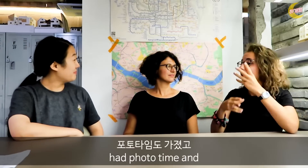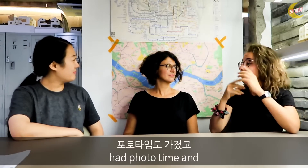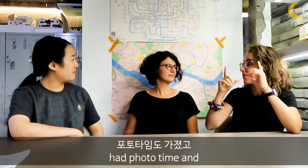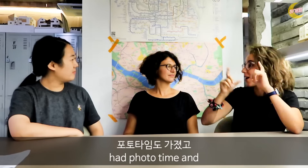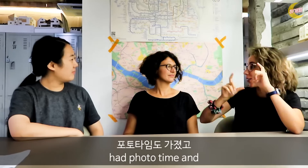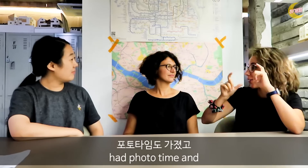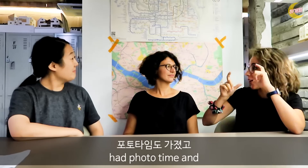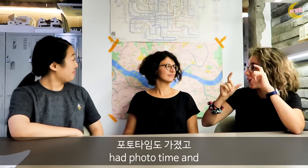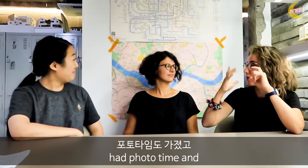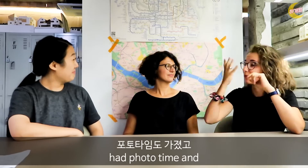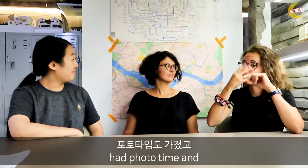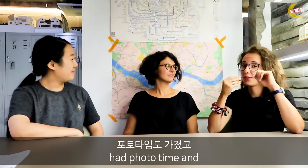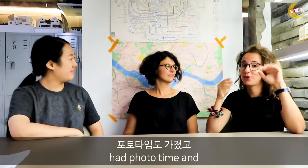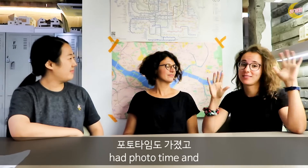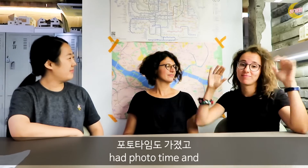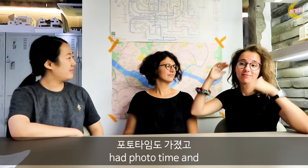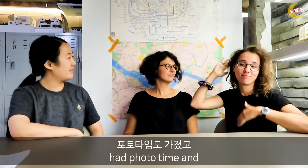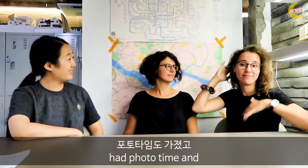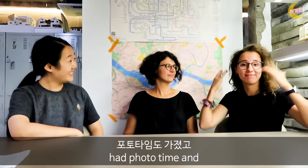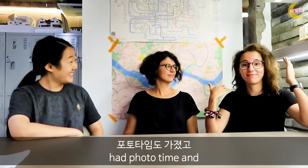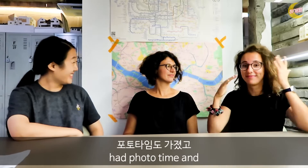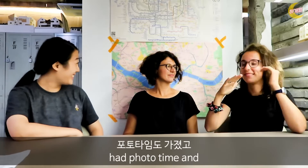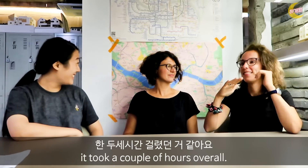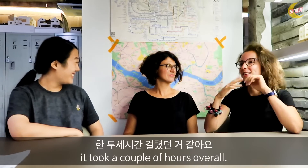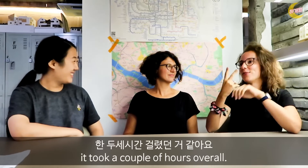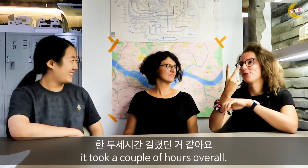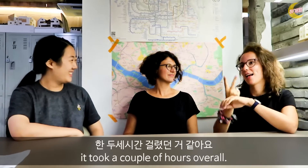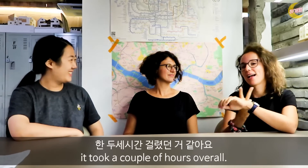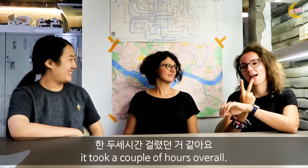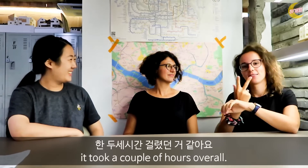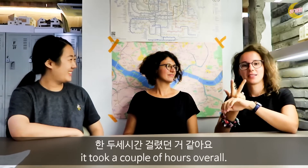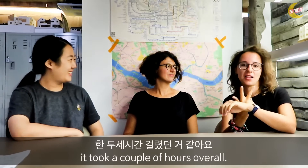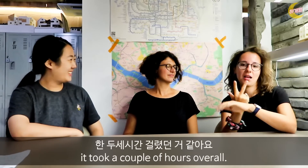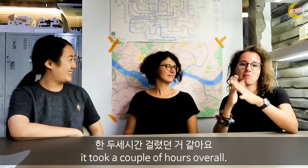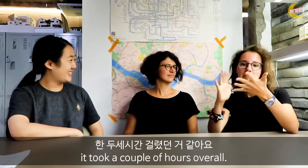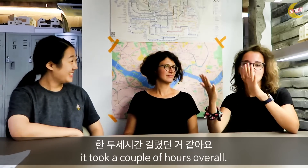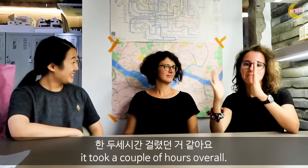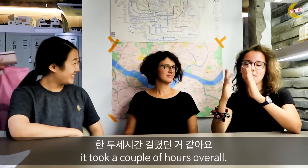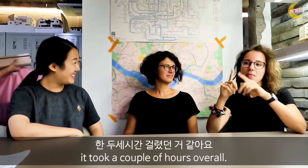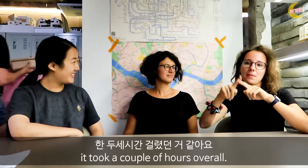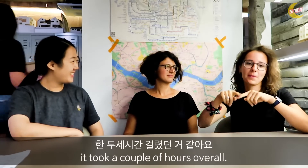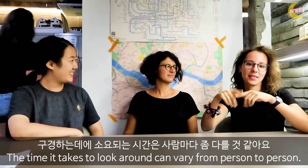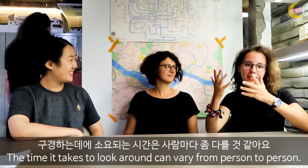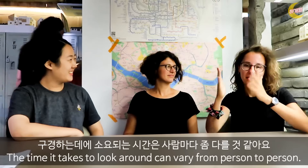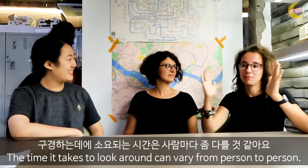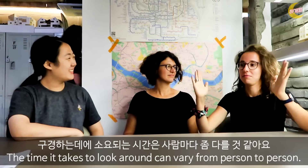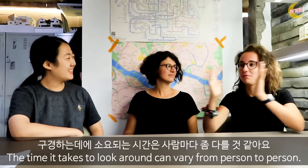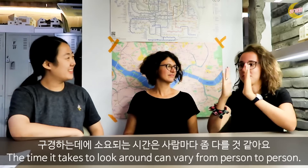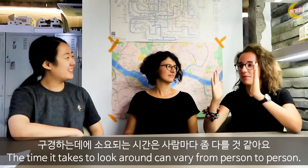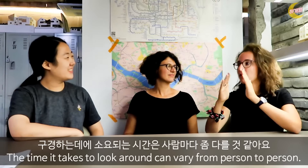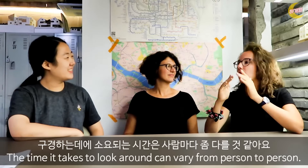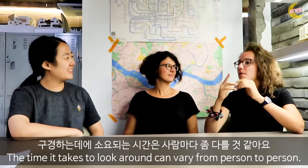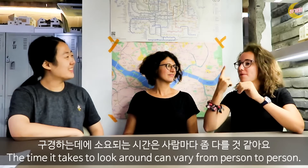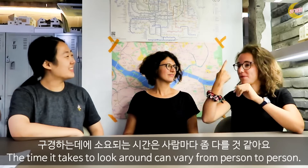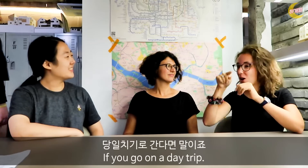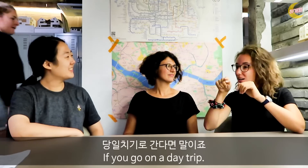had photo time and it took a couple of hours overall. The time it takes to look around can vary from person to person.